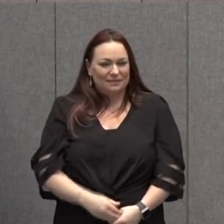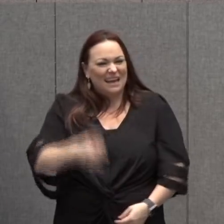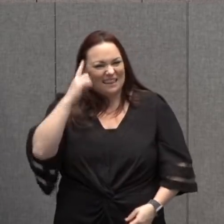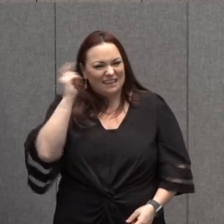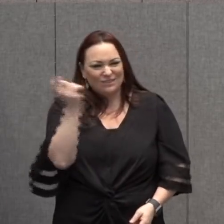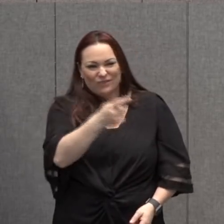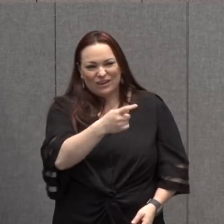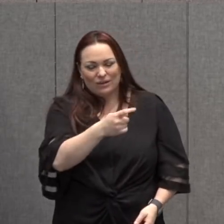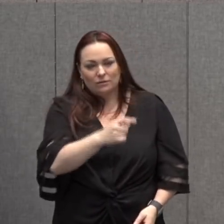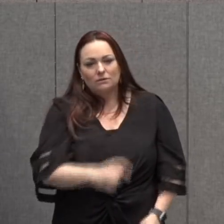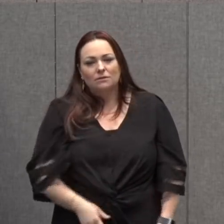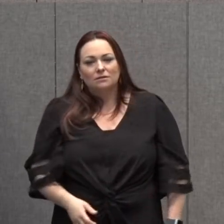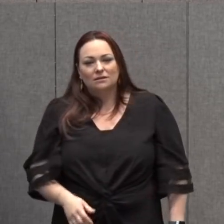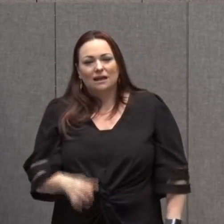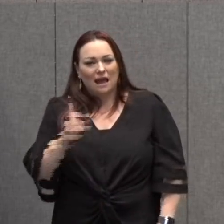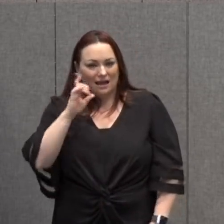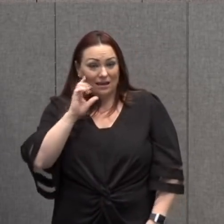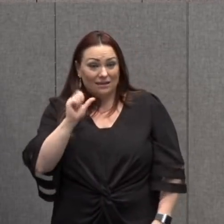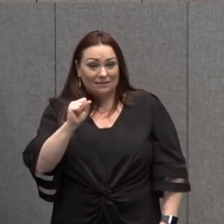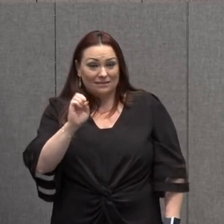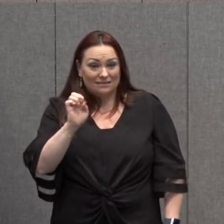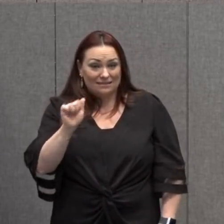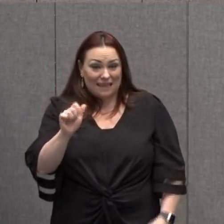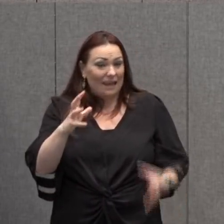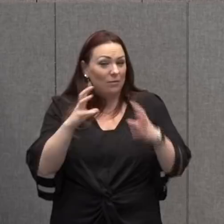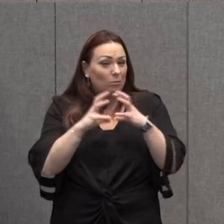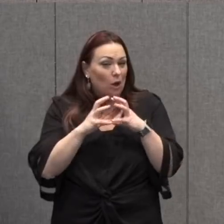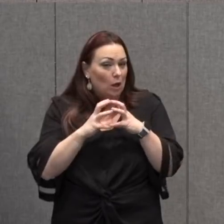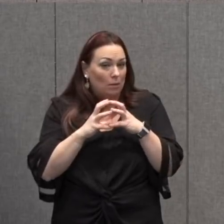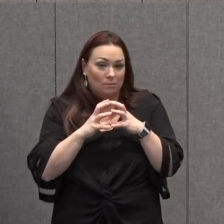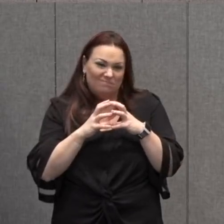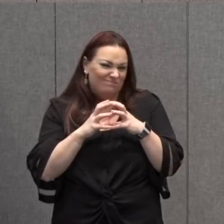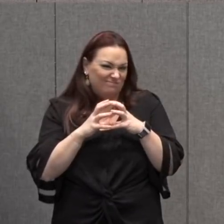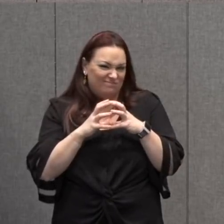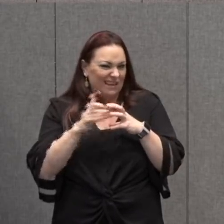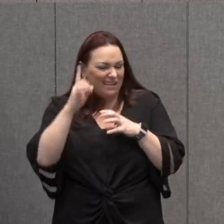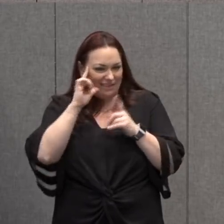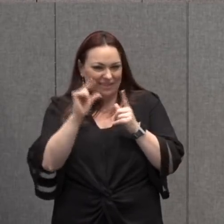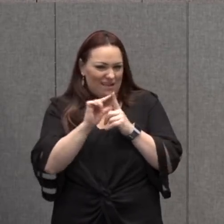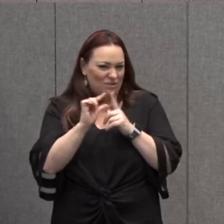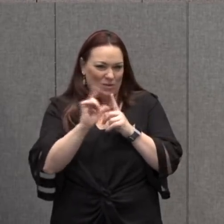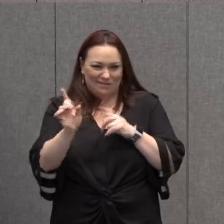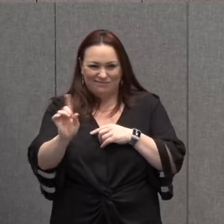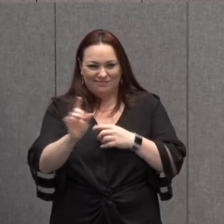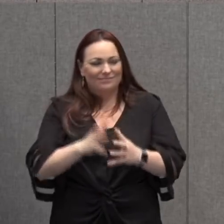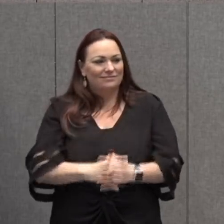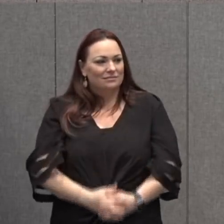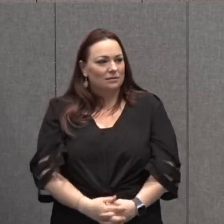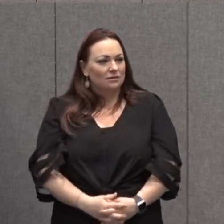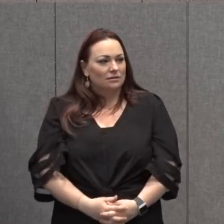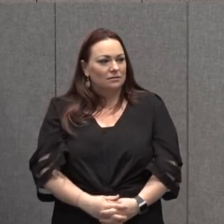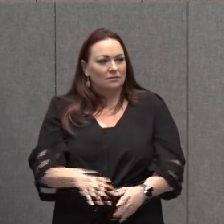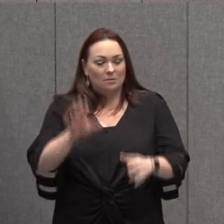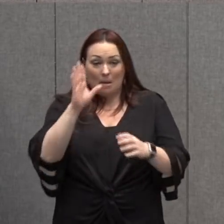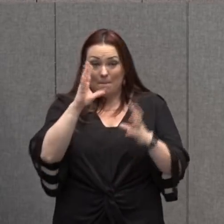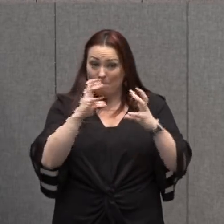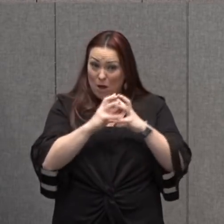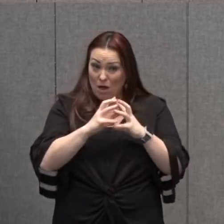Aah, sea ball? I think that's a word. (chuckles) How about ball sea? No.